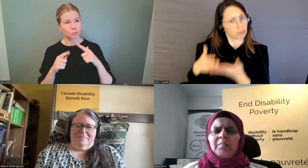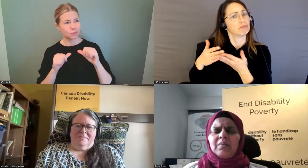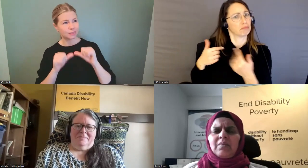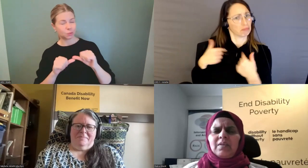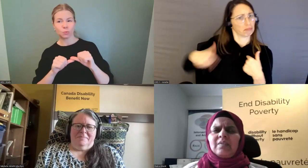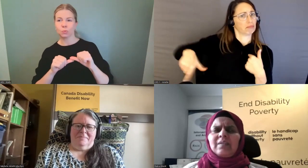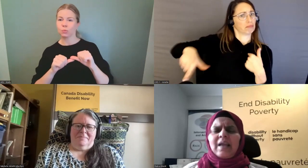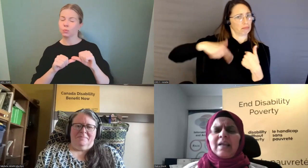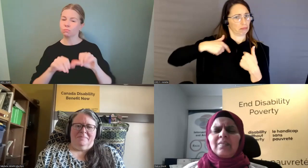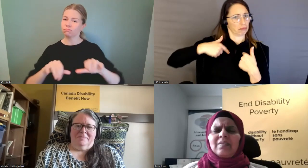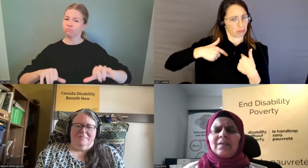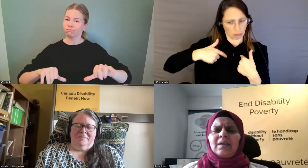OF THESE LANDS.